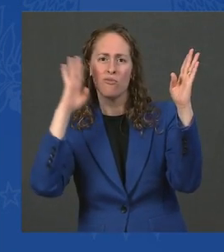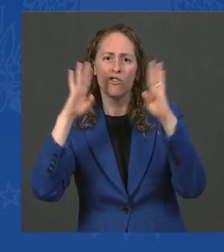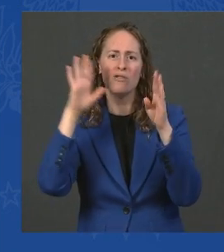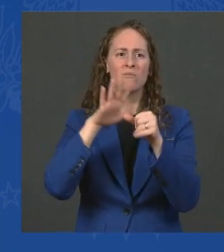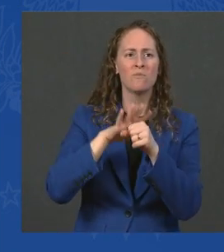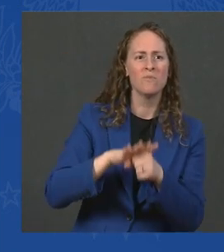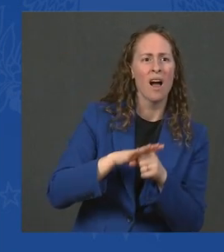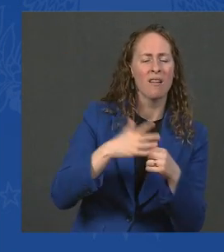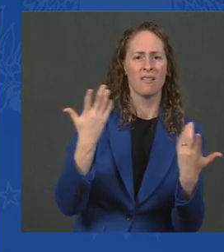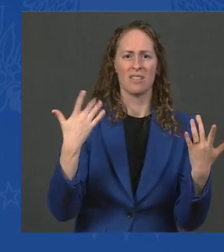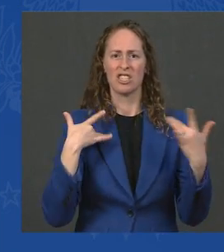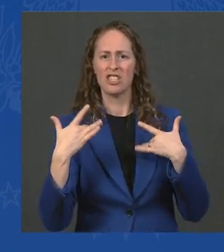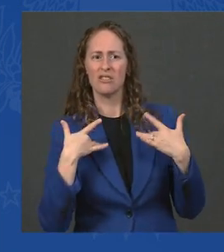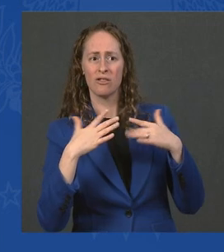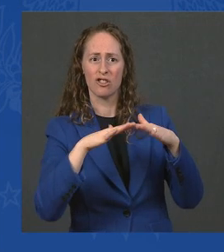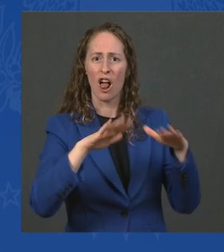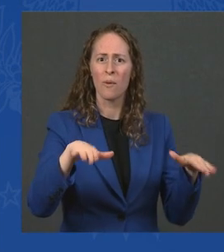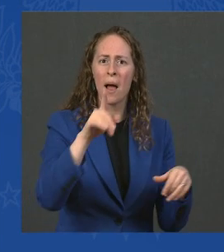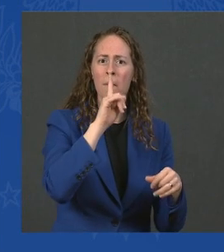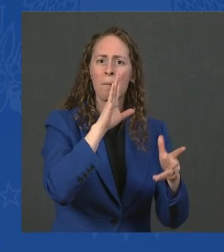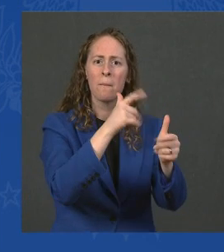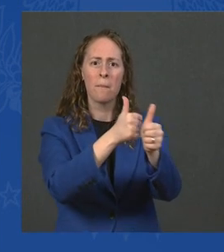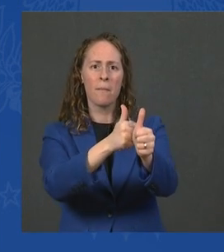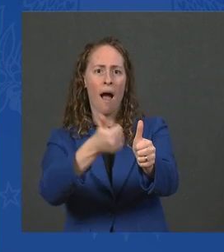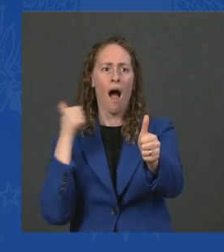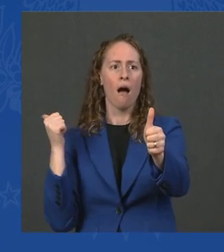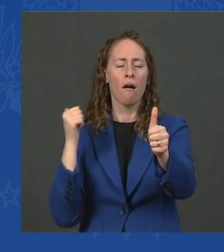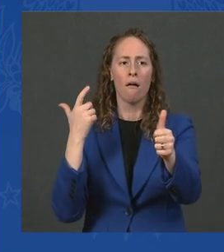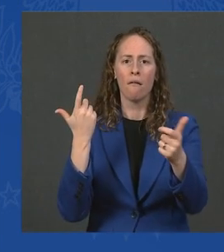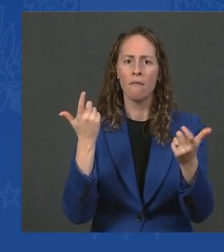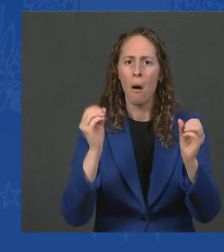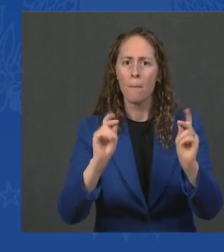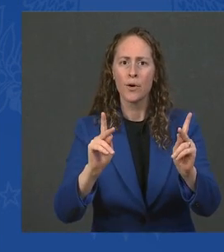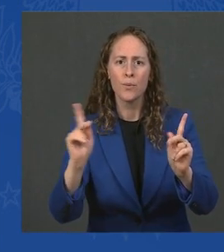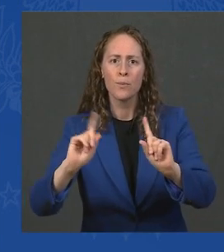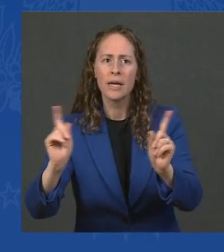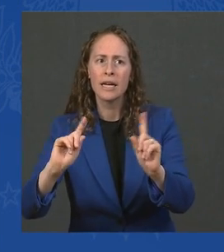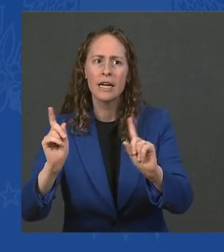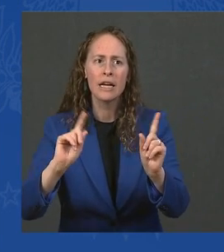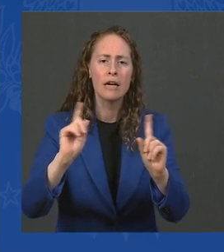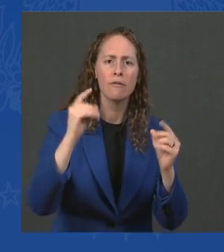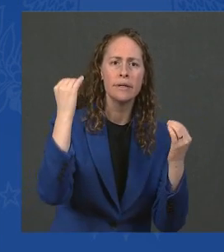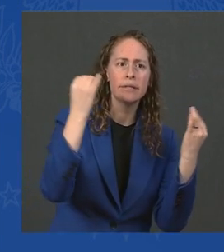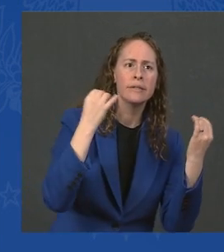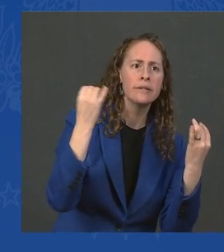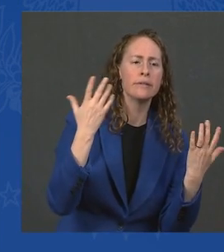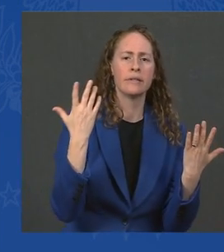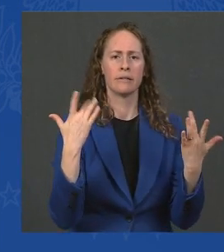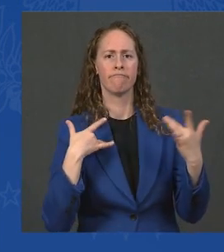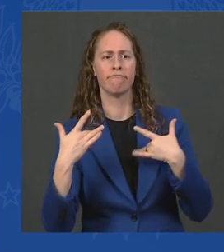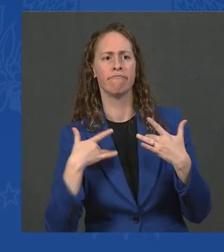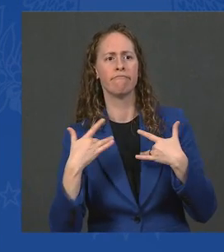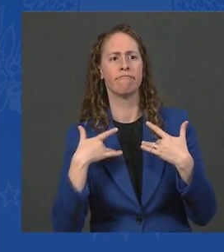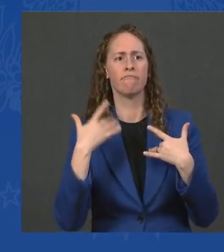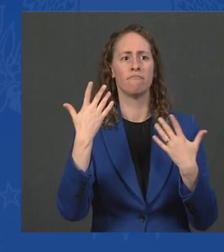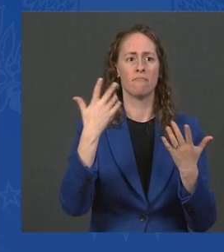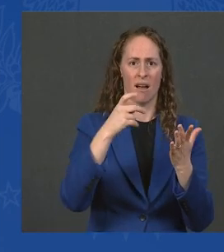of missed opportunities their child is having because so many of them had to stay at home. We all had to stay at home.